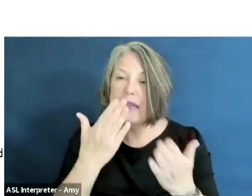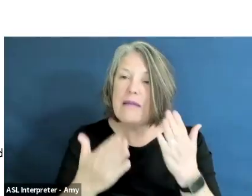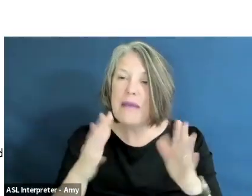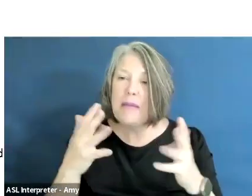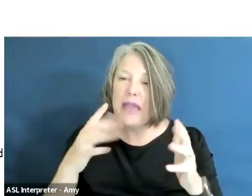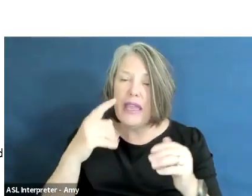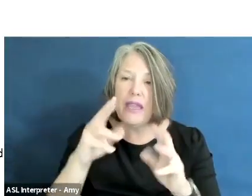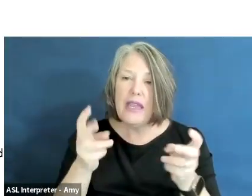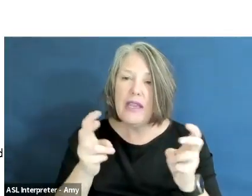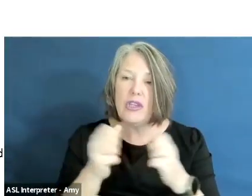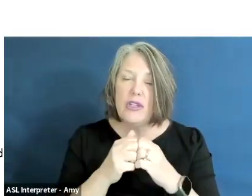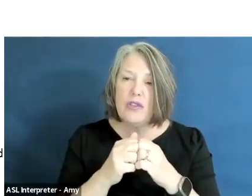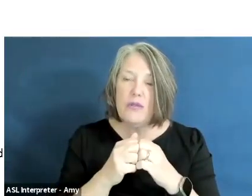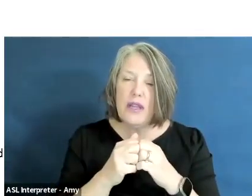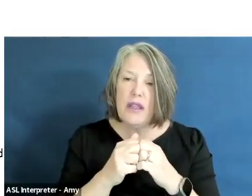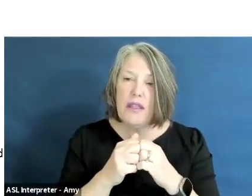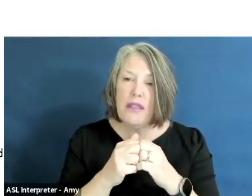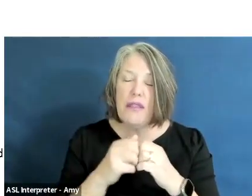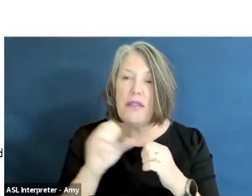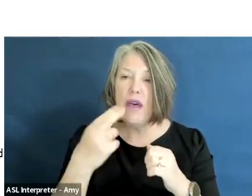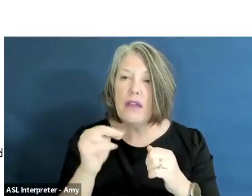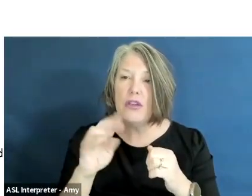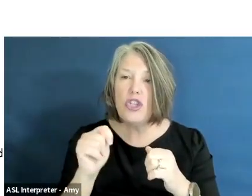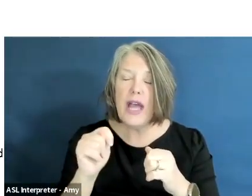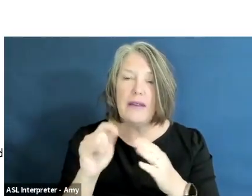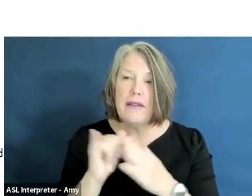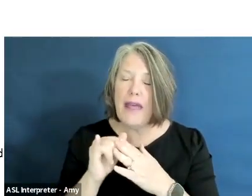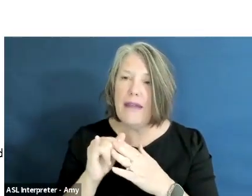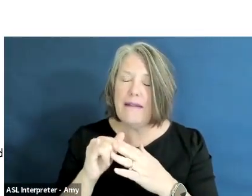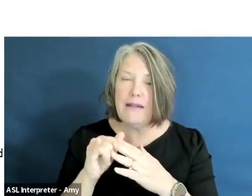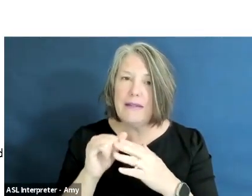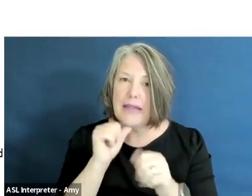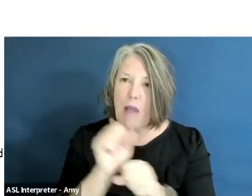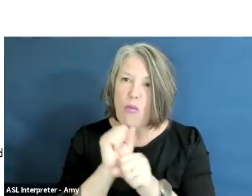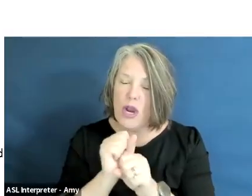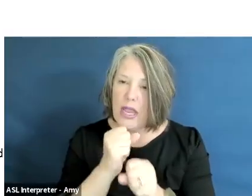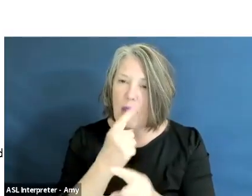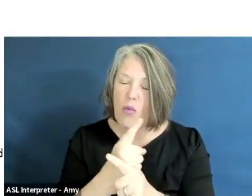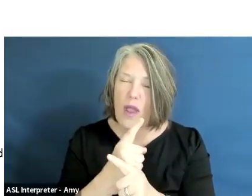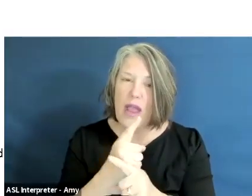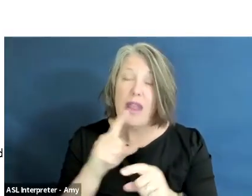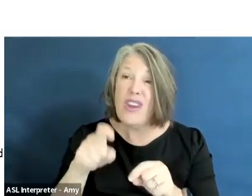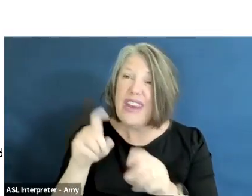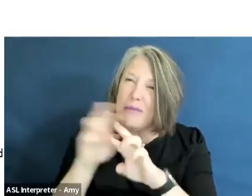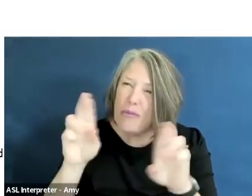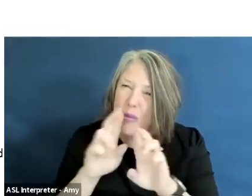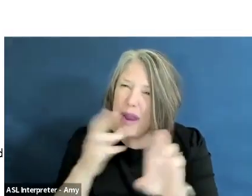with having a shunt that hasn't worked properly and making sure that we're as prepared as possible before pregnancy.